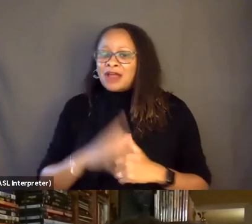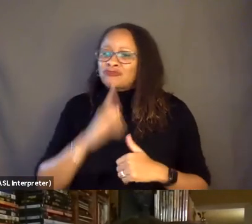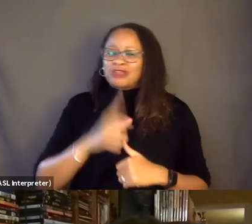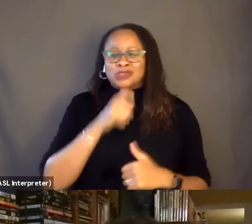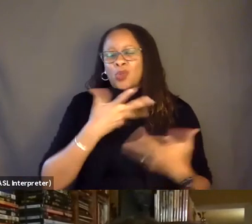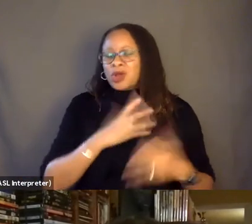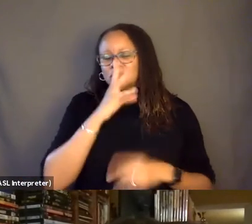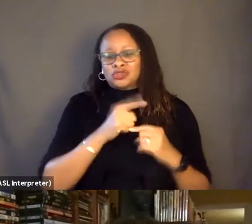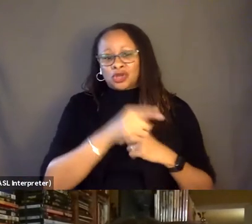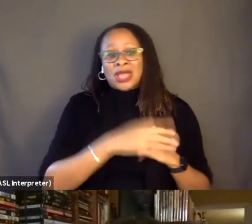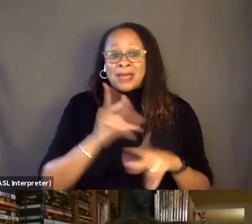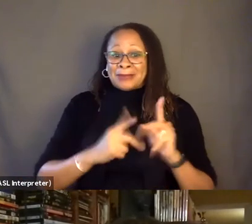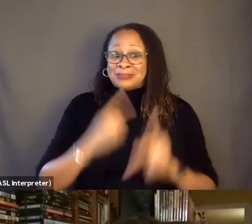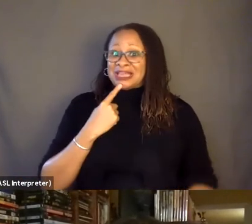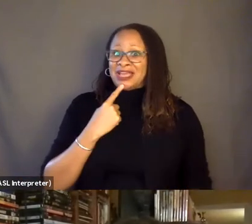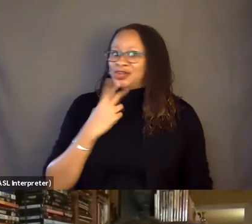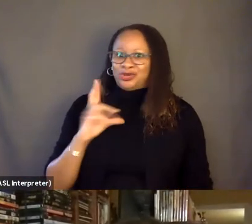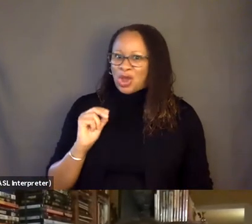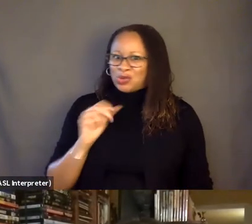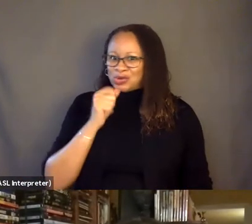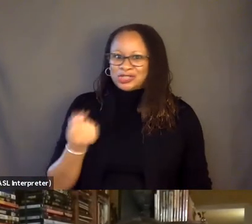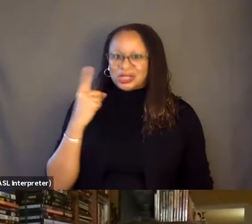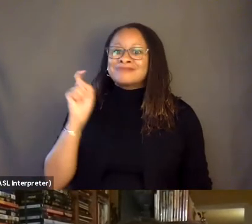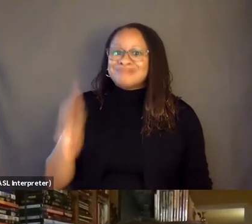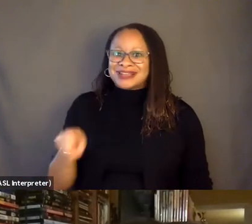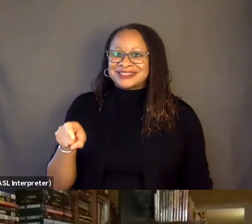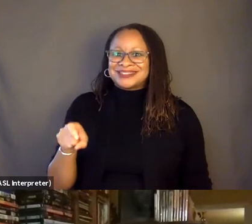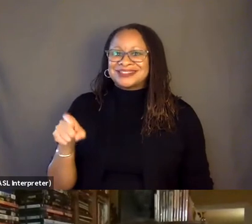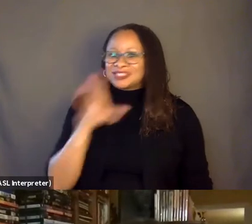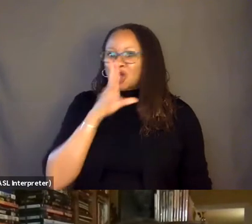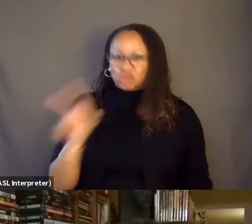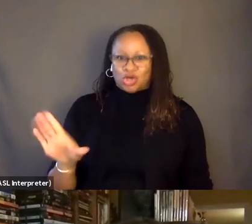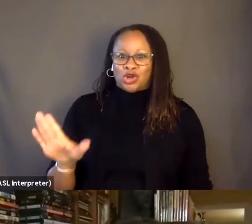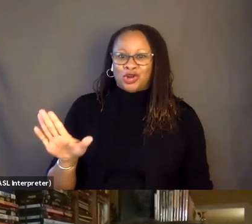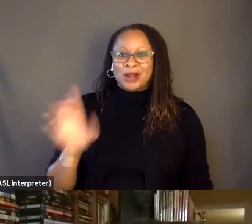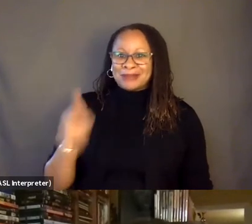And people said, "No, you don't understand. "You have to talk to her. "No, you have to, because she's CNN."